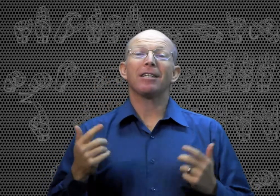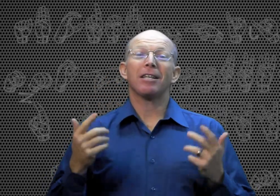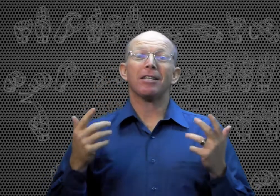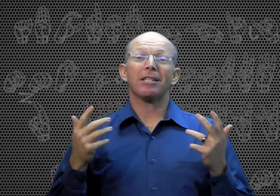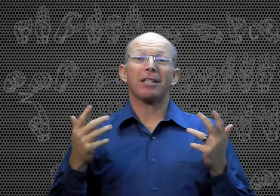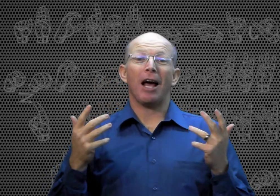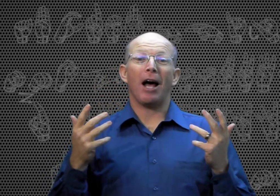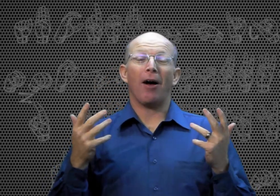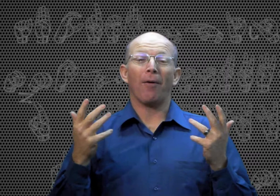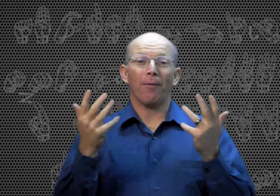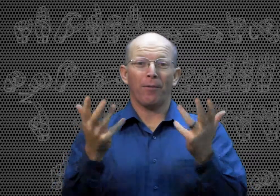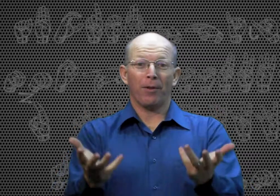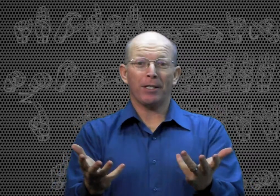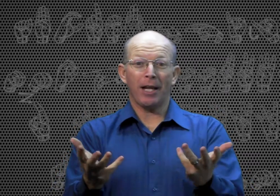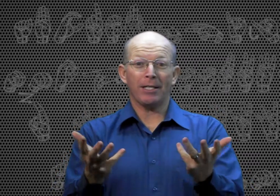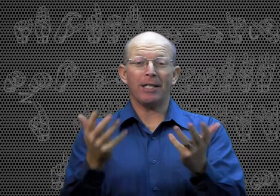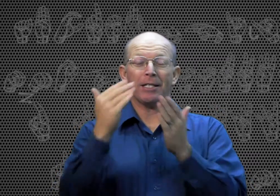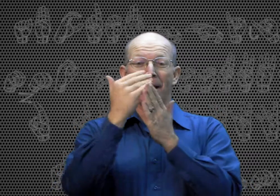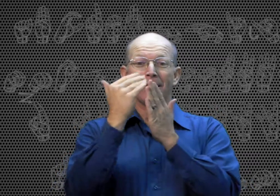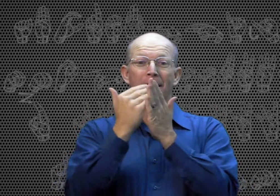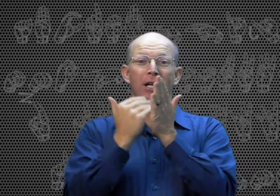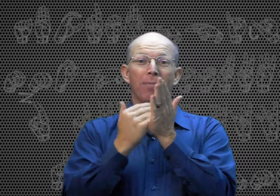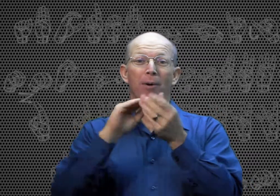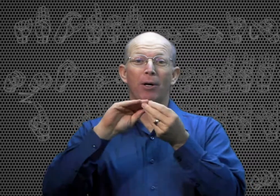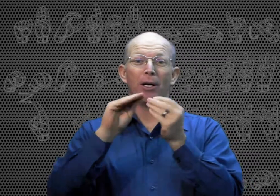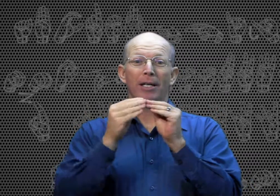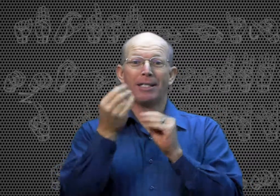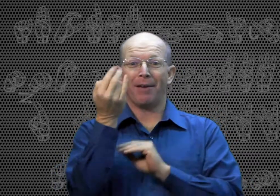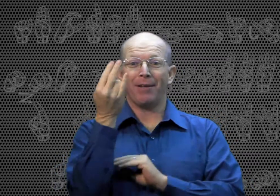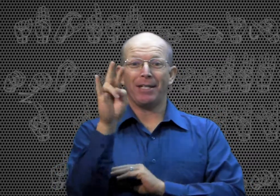And this is lesson number 17.